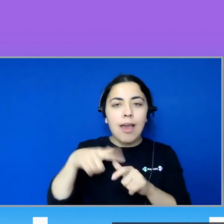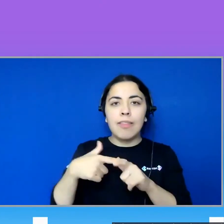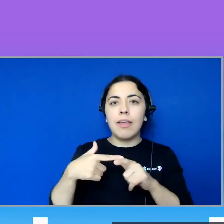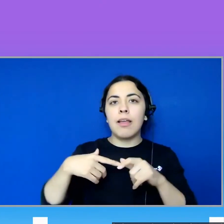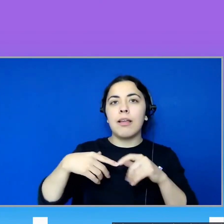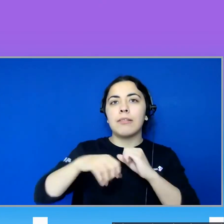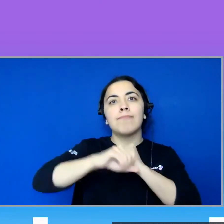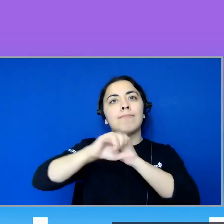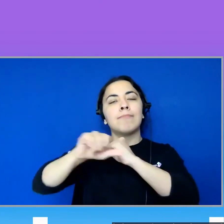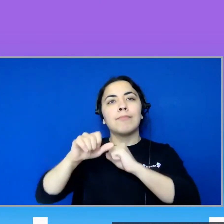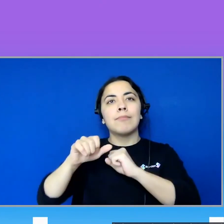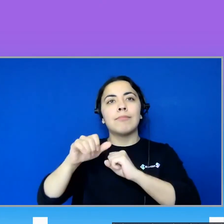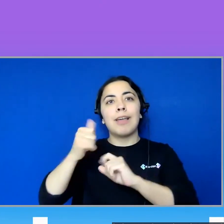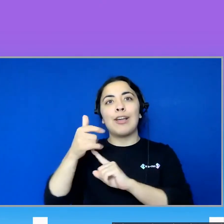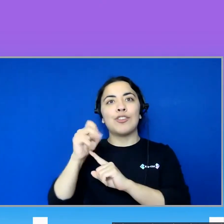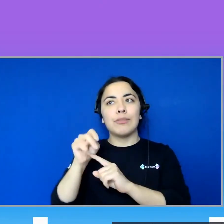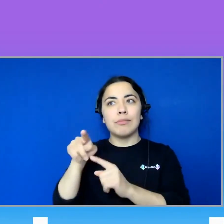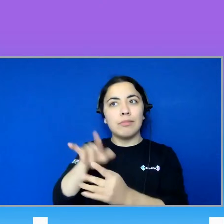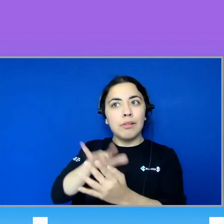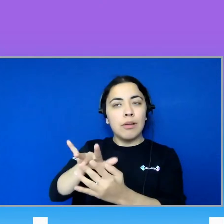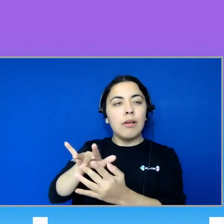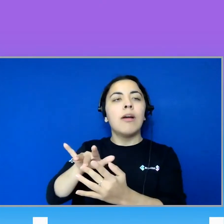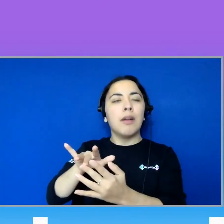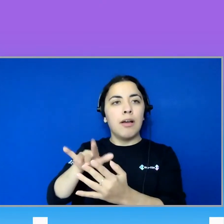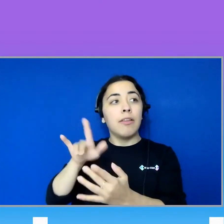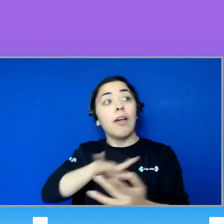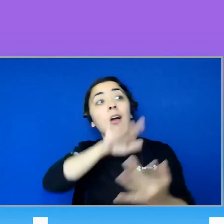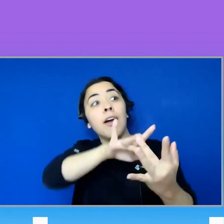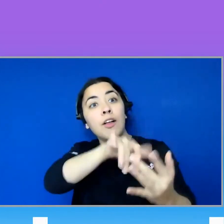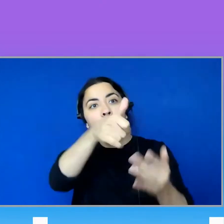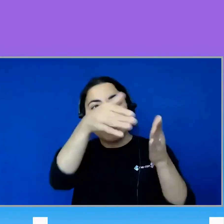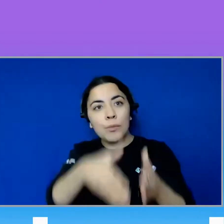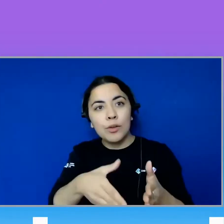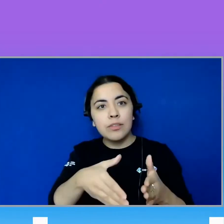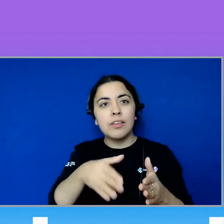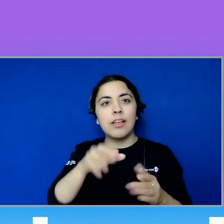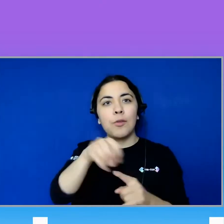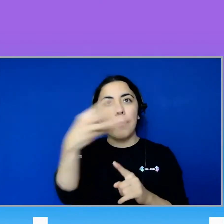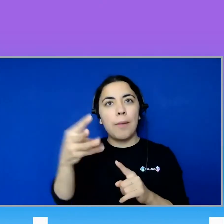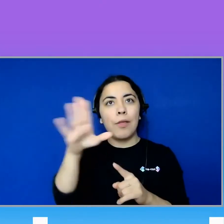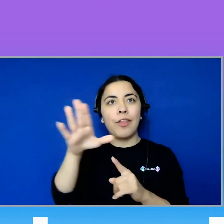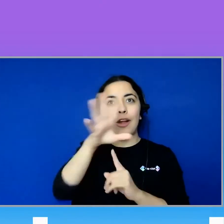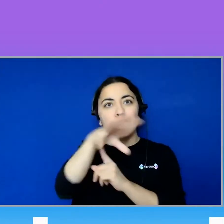got contacted someone at the